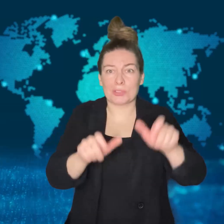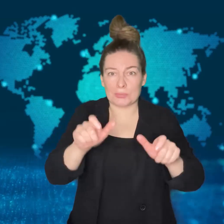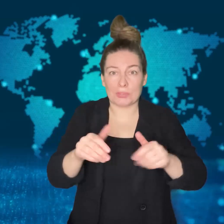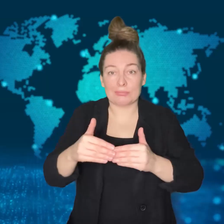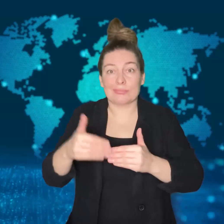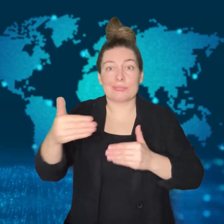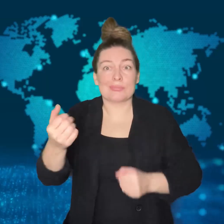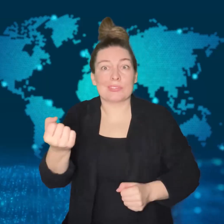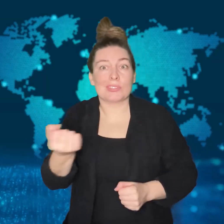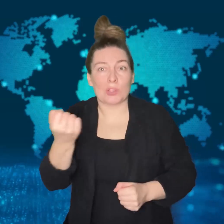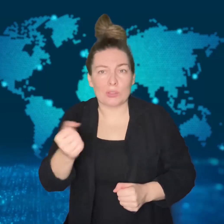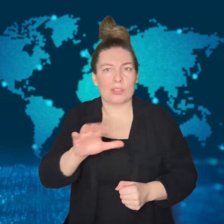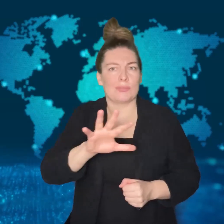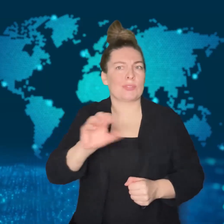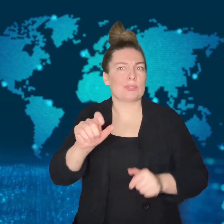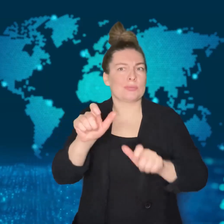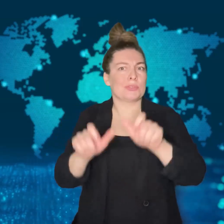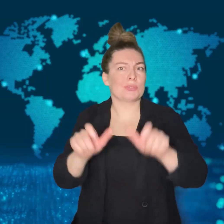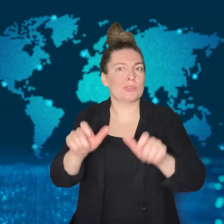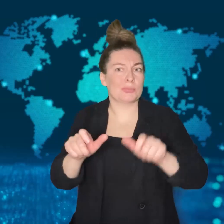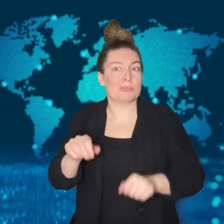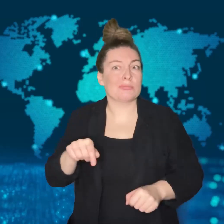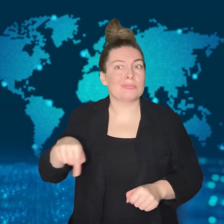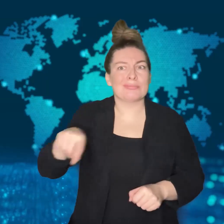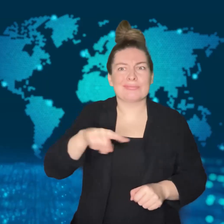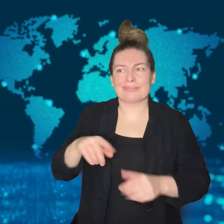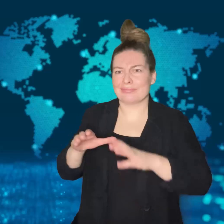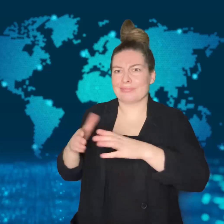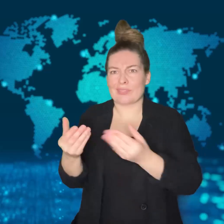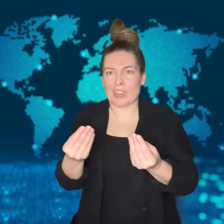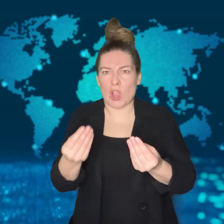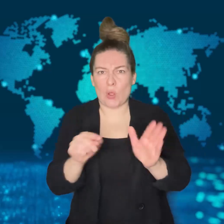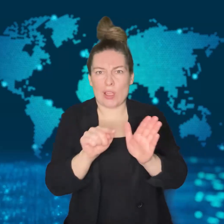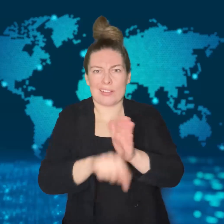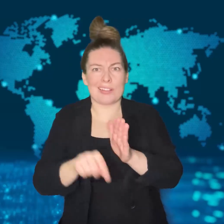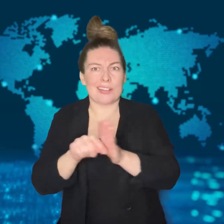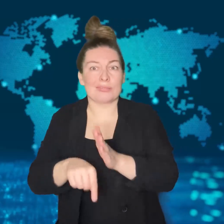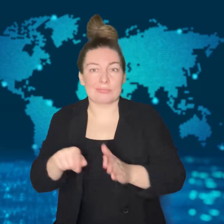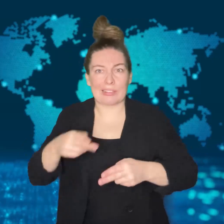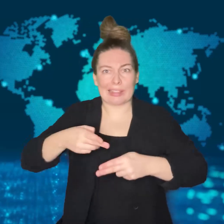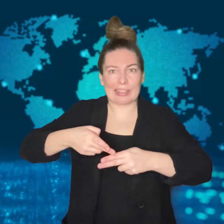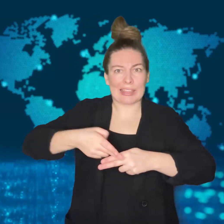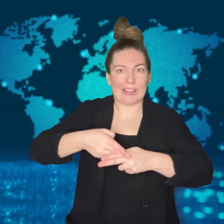According to news sources, at least 60 people died on Friday,